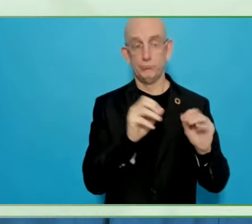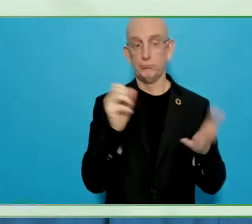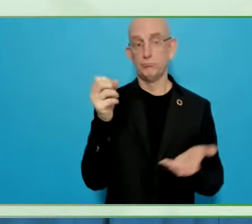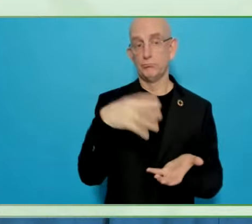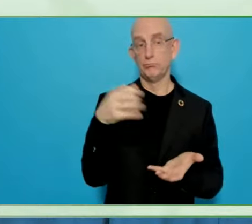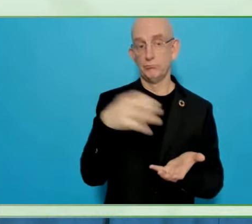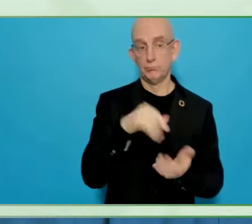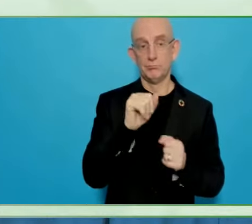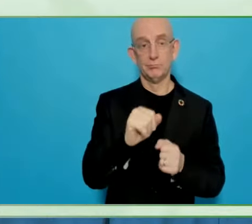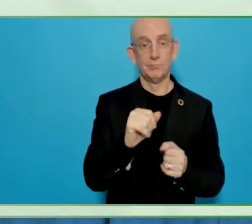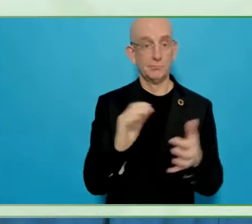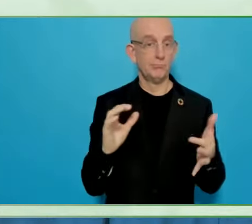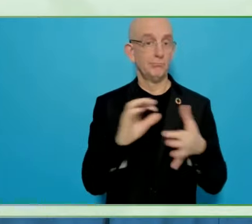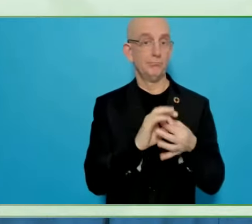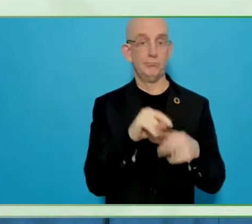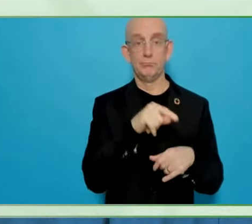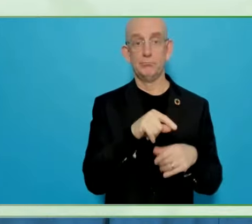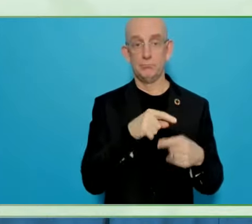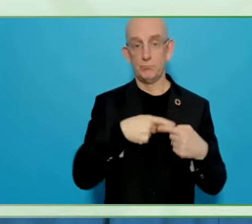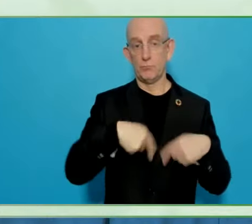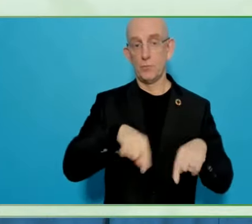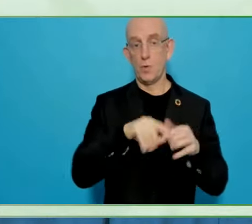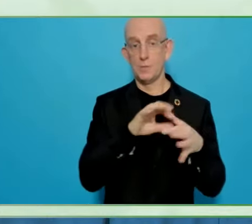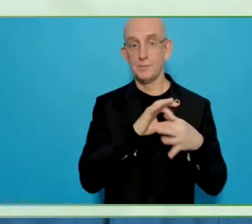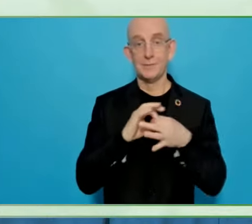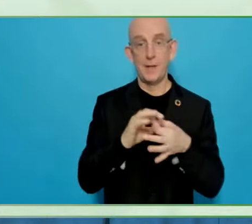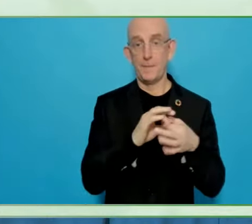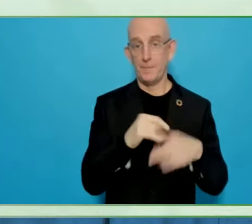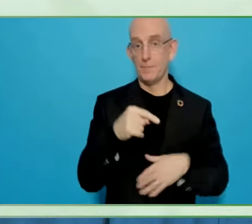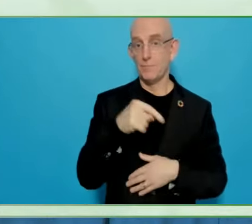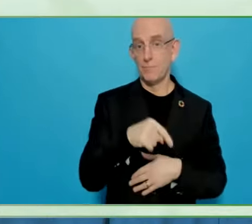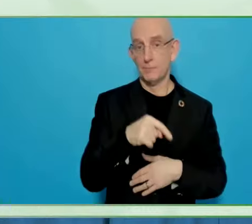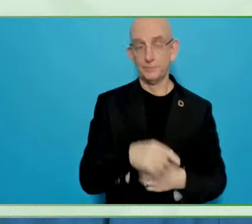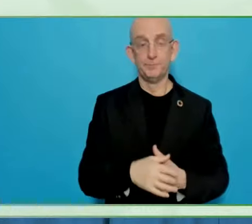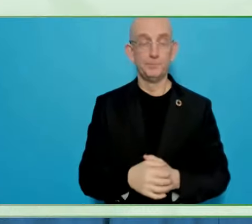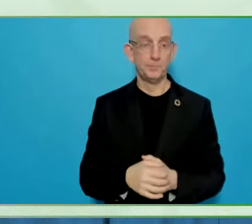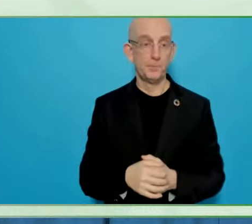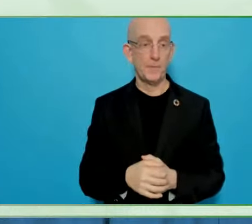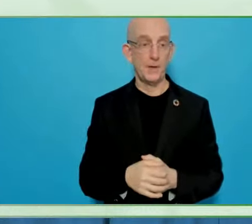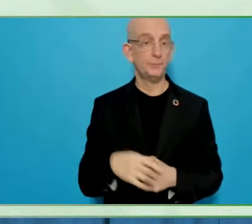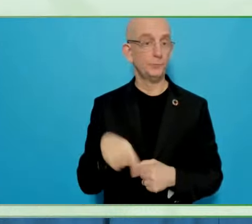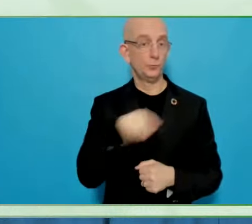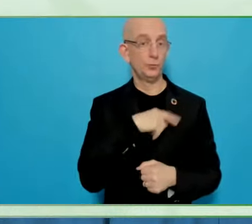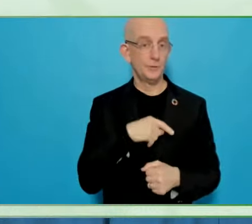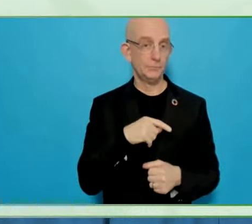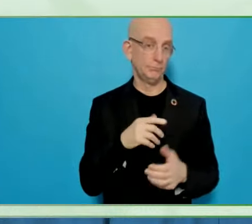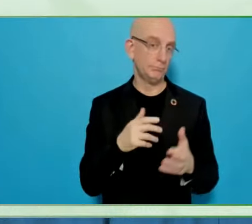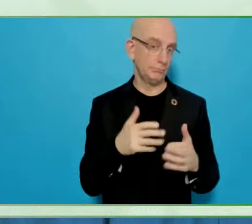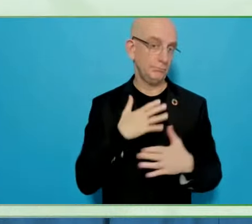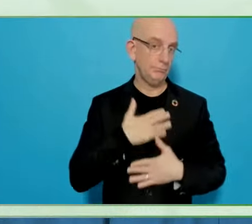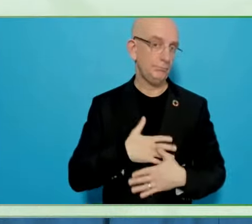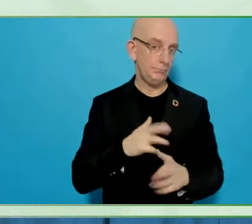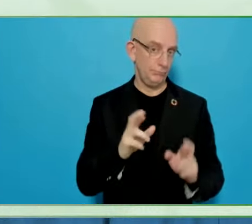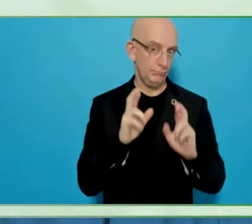to make accessibility a reality. Thank you for your attention and that was my presentation.